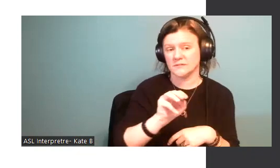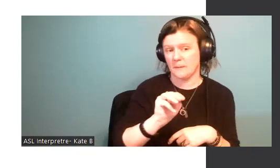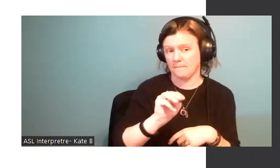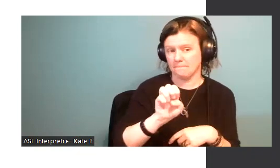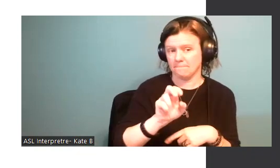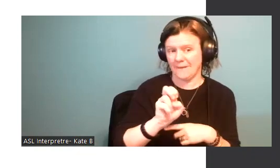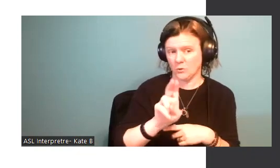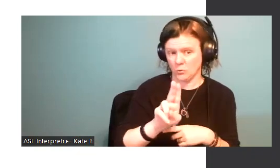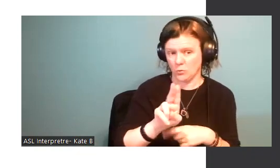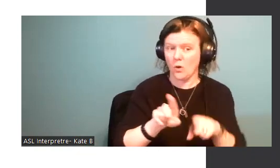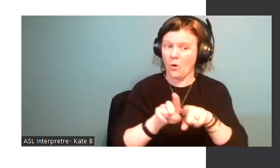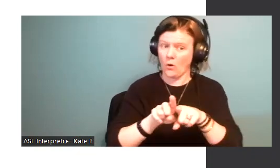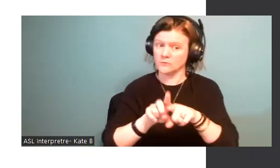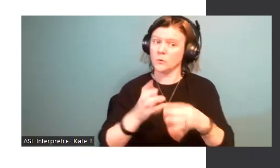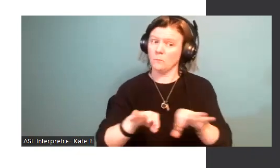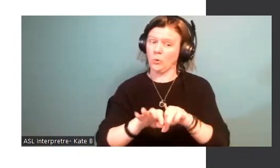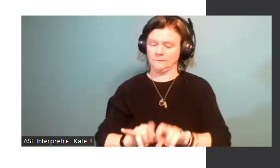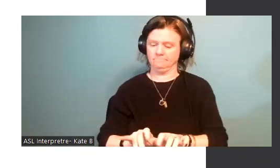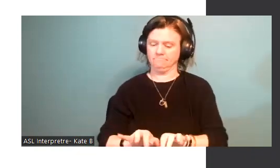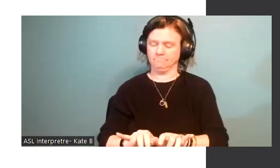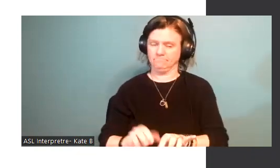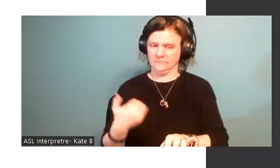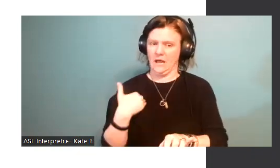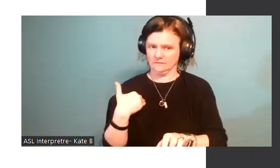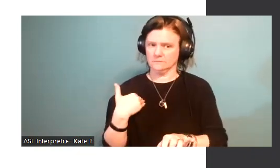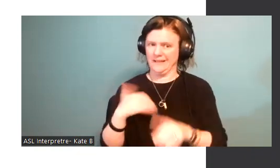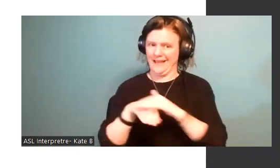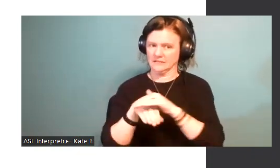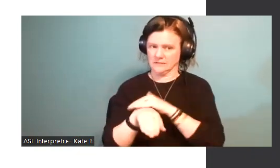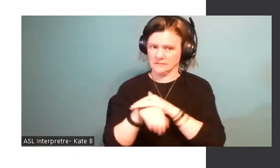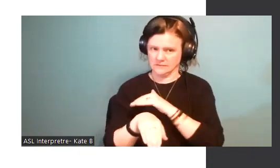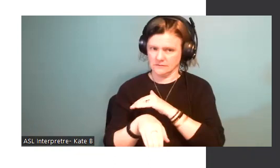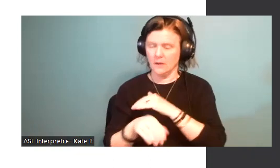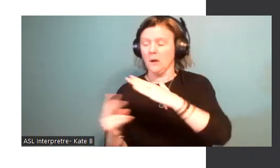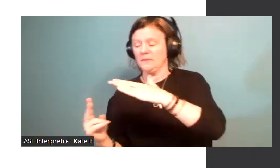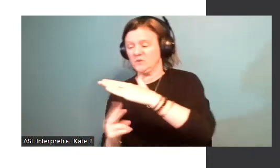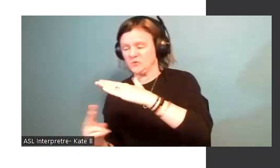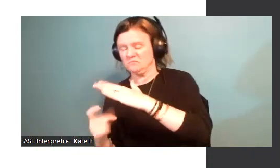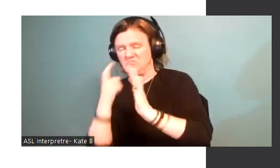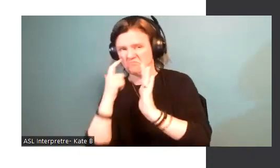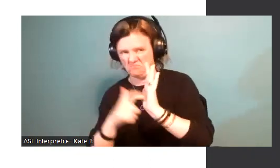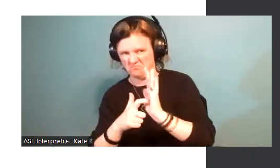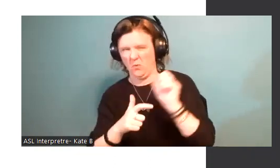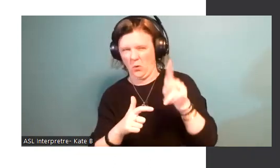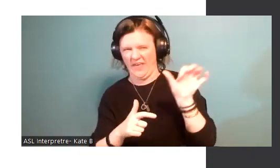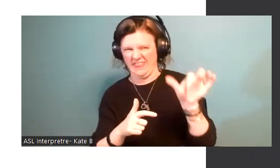heading, link, et cetera, for HTML. Role equals menu, again, you need to have the underlying